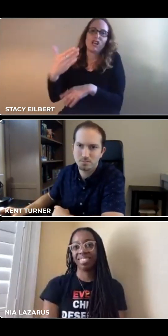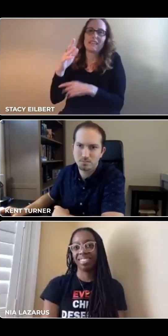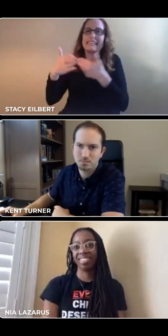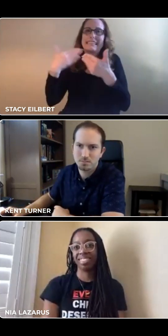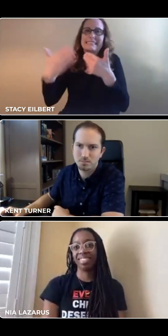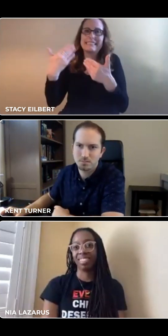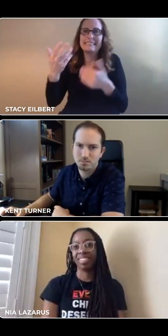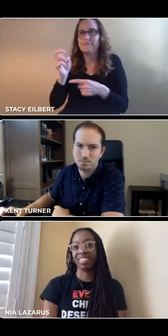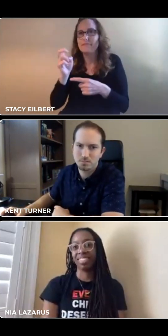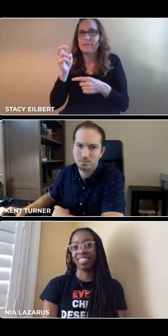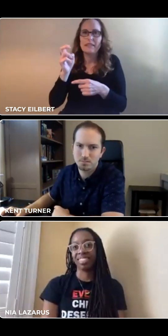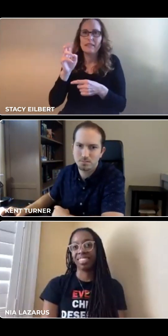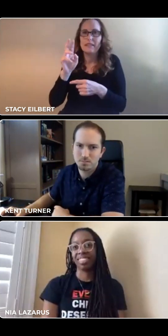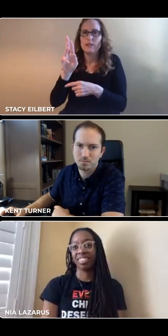Yes.